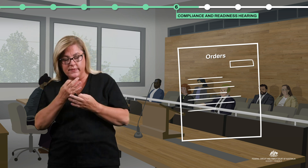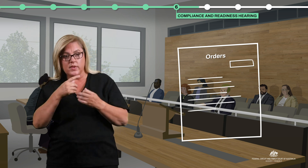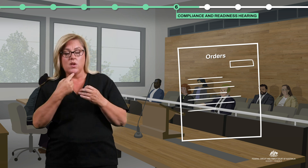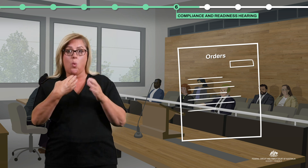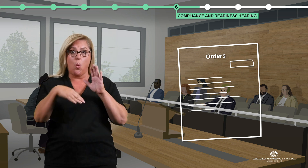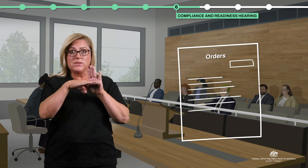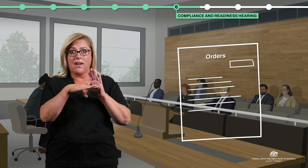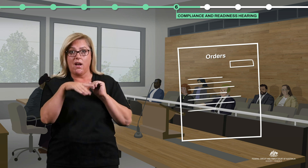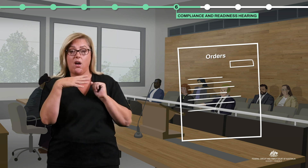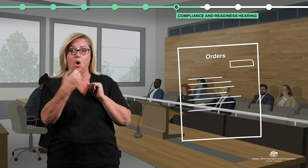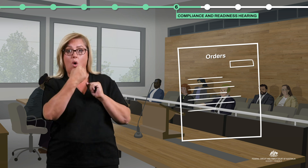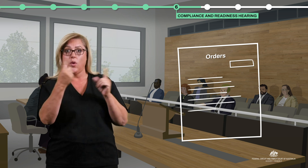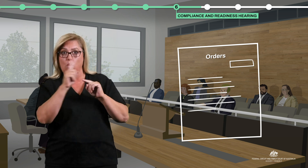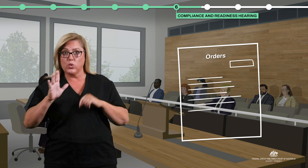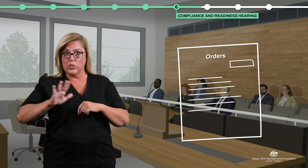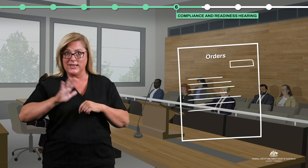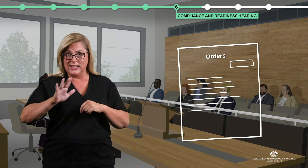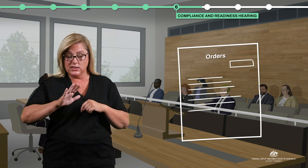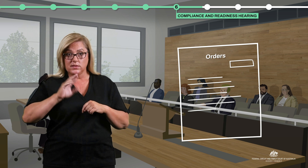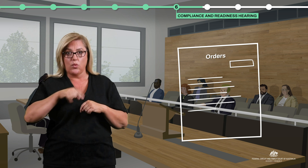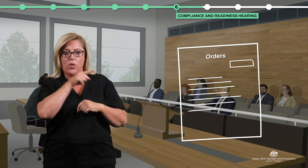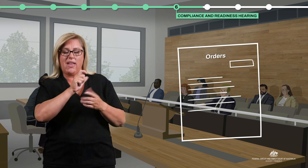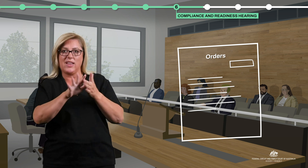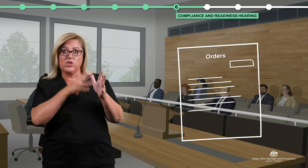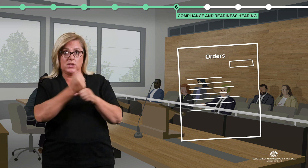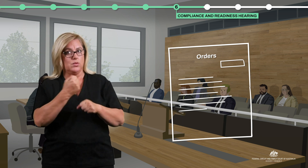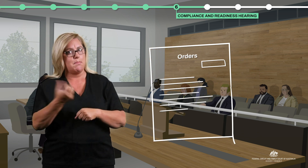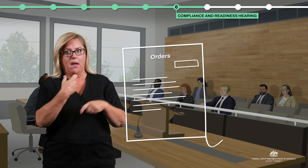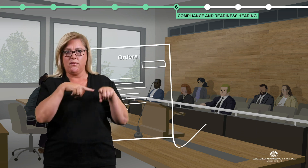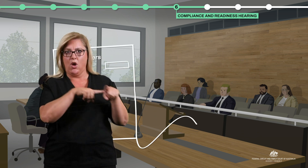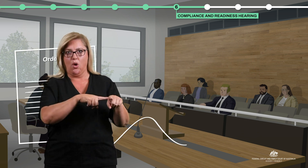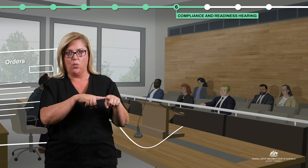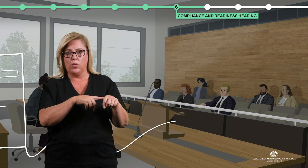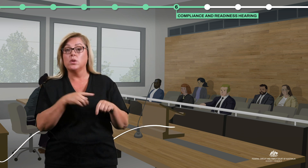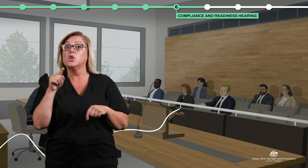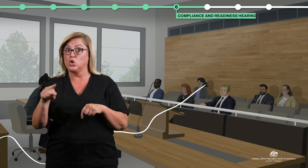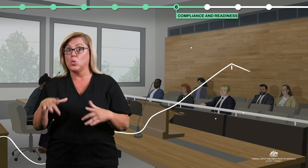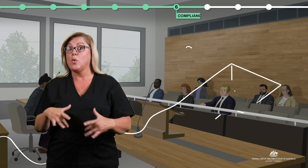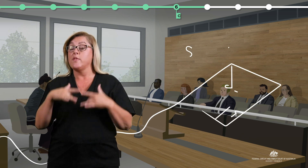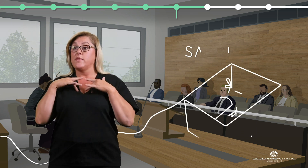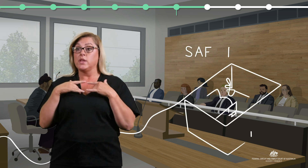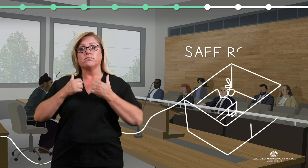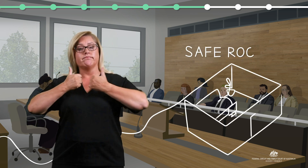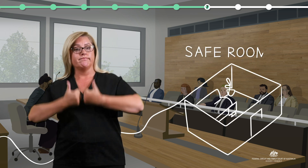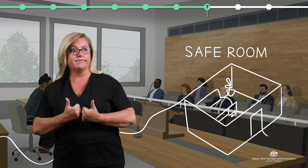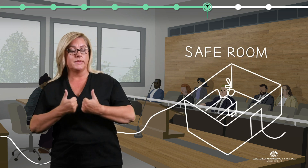You must comply with the orders. You can feel confident that if your matter goes to trial